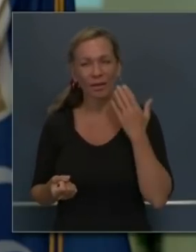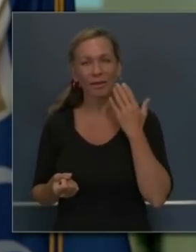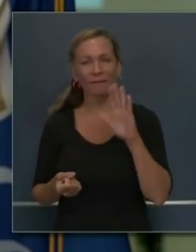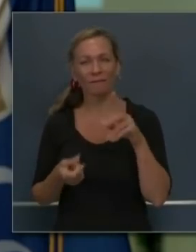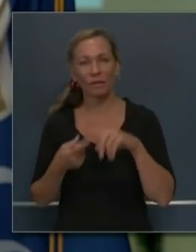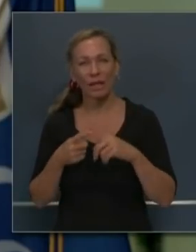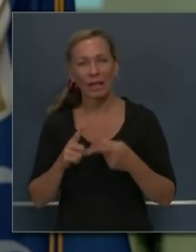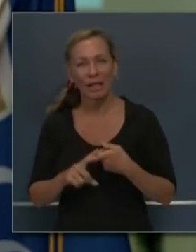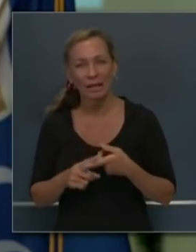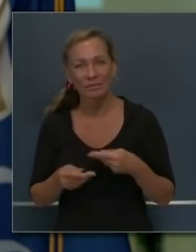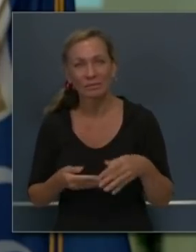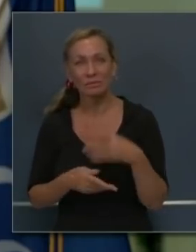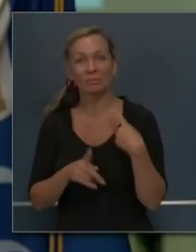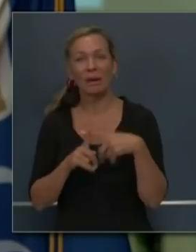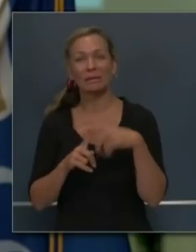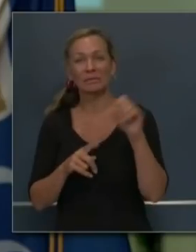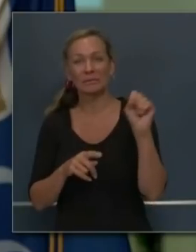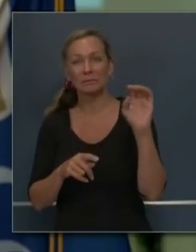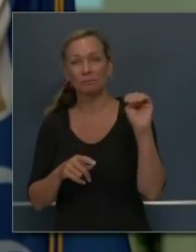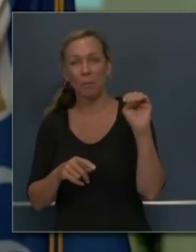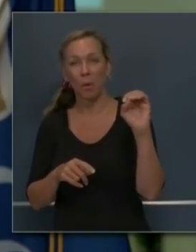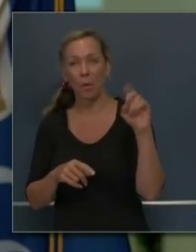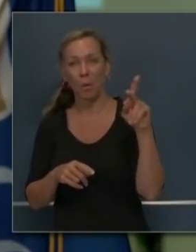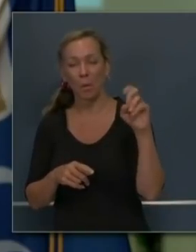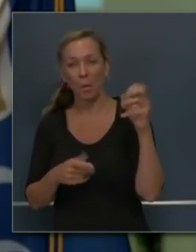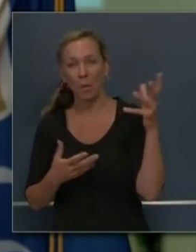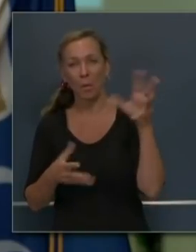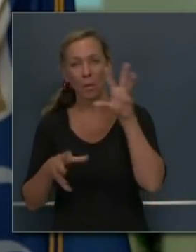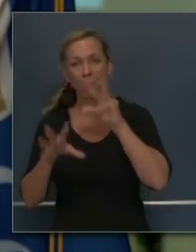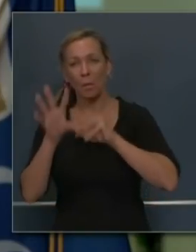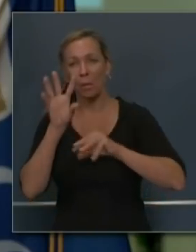DISEASE, MITIGATING THE DAMAGE TO YOUR HEALTH AS WELL